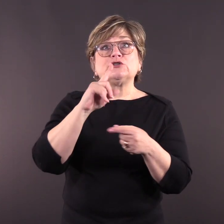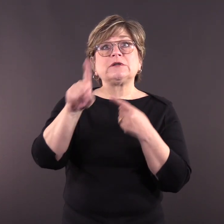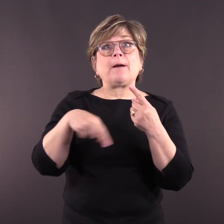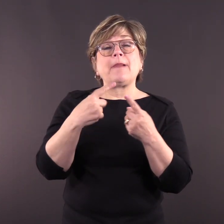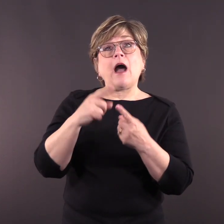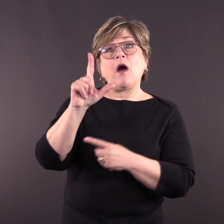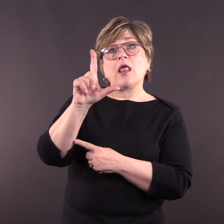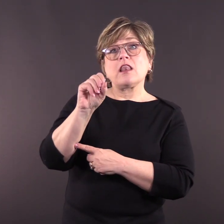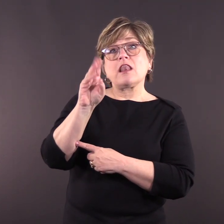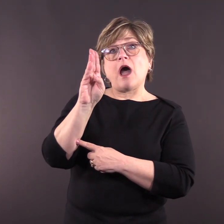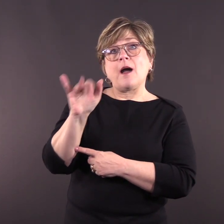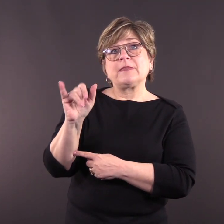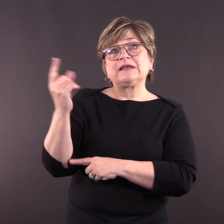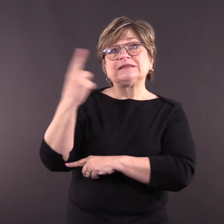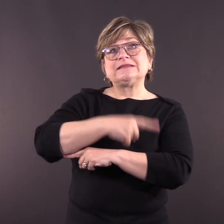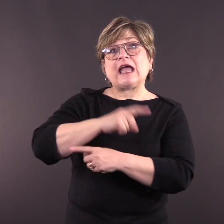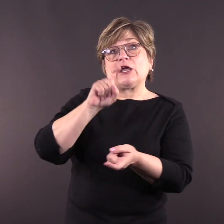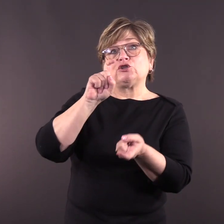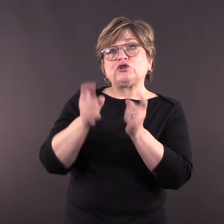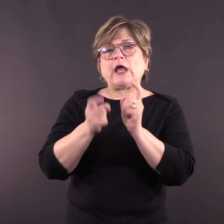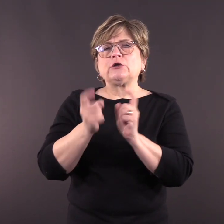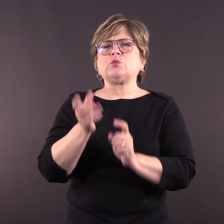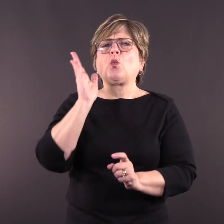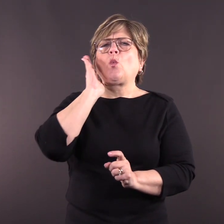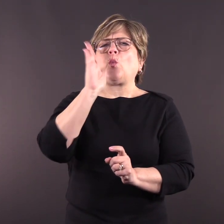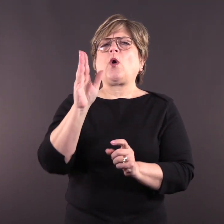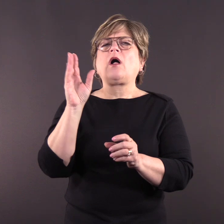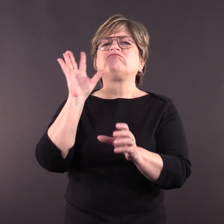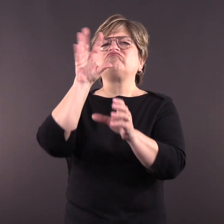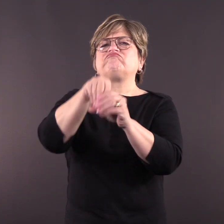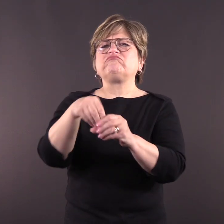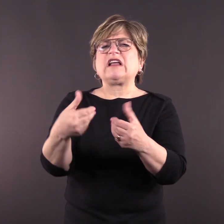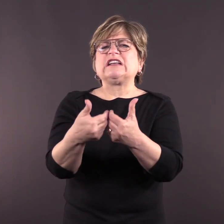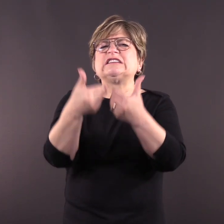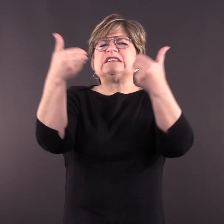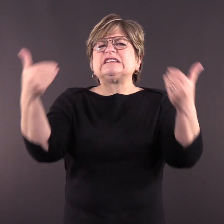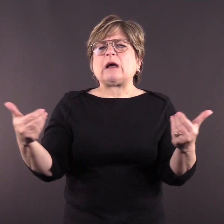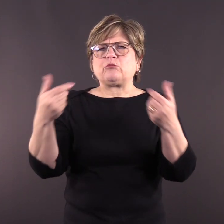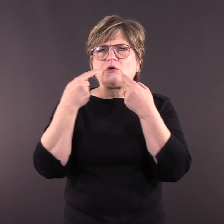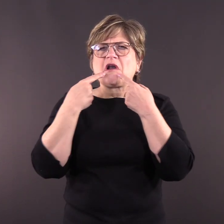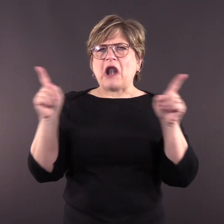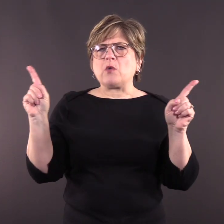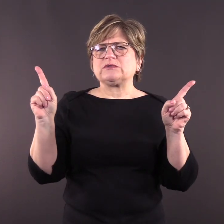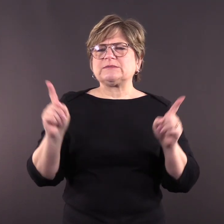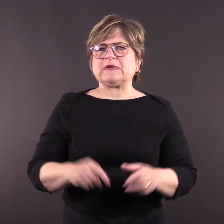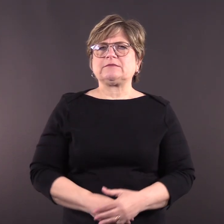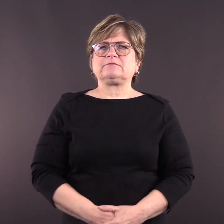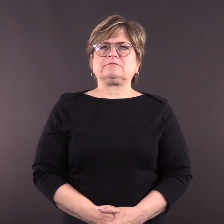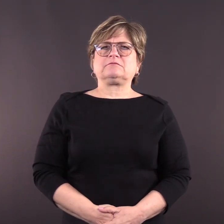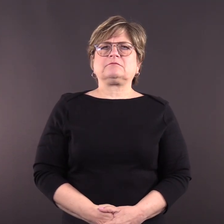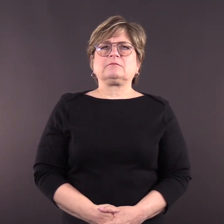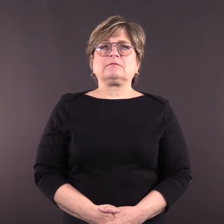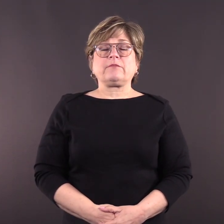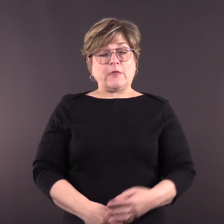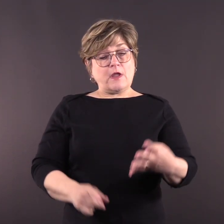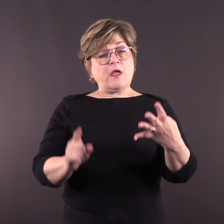More information about Lobby Day changes is in a separate announcement.